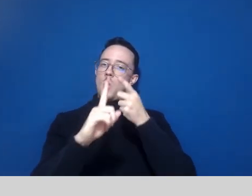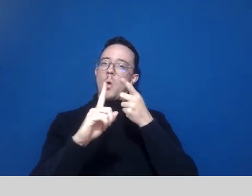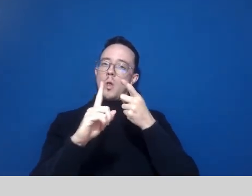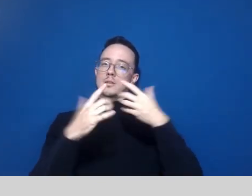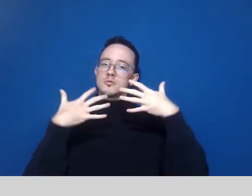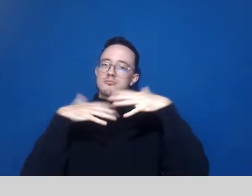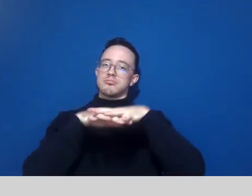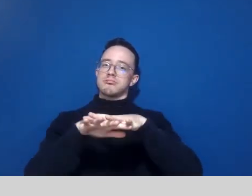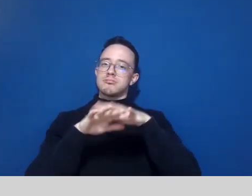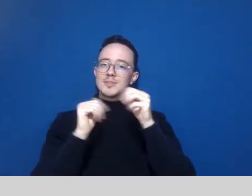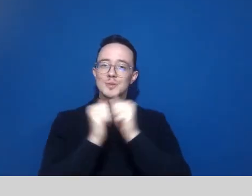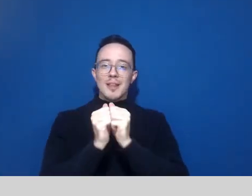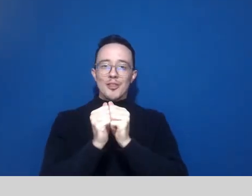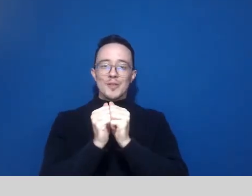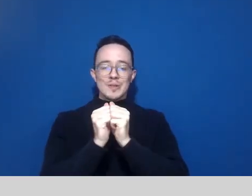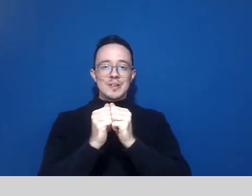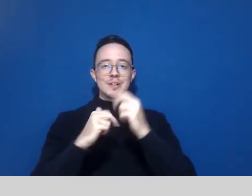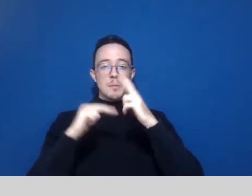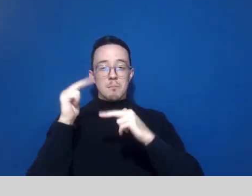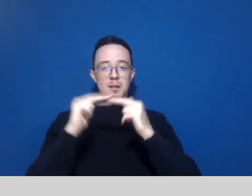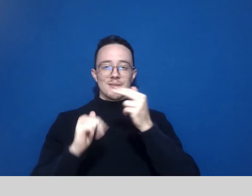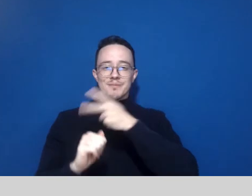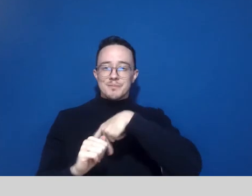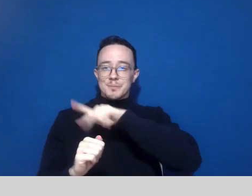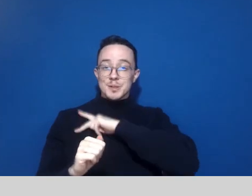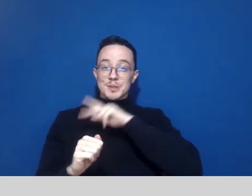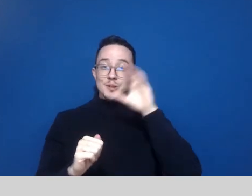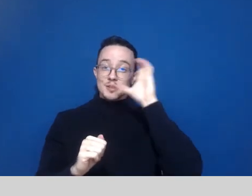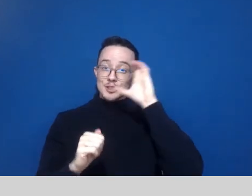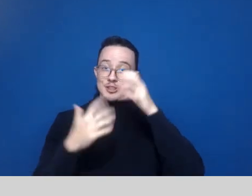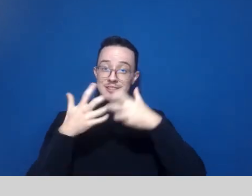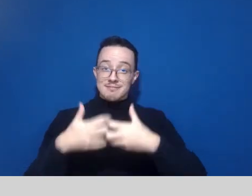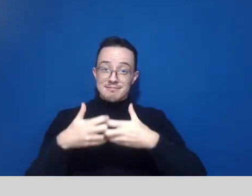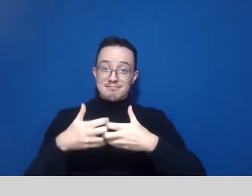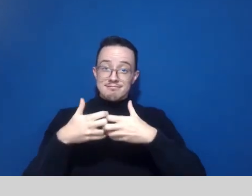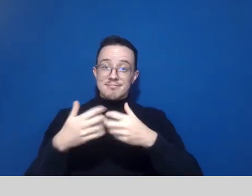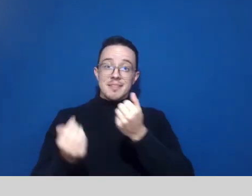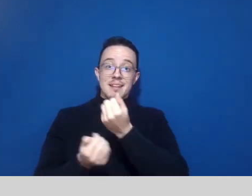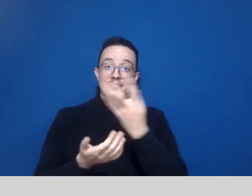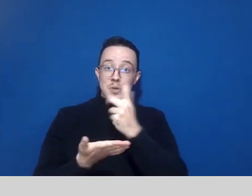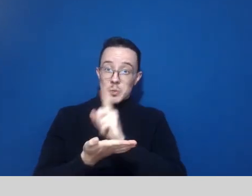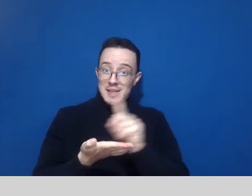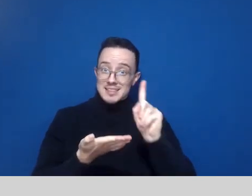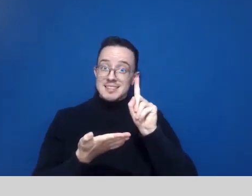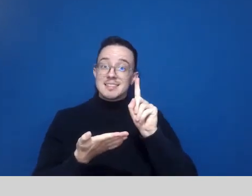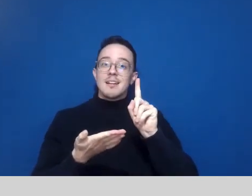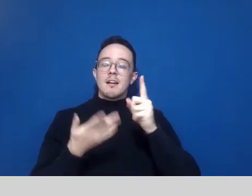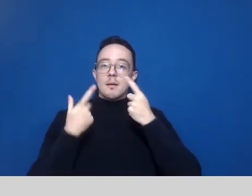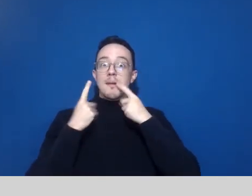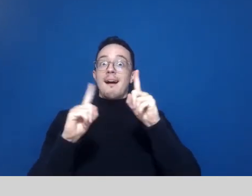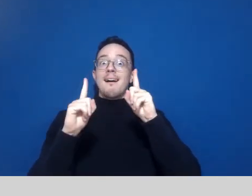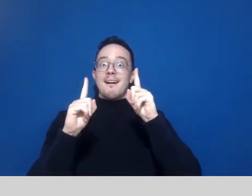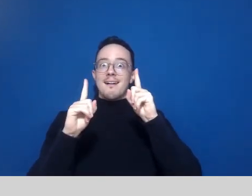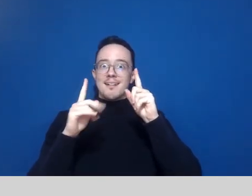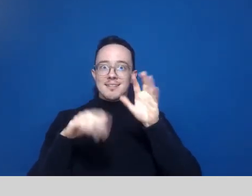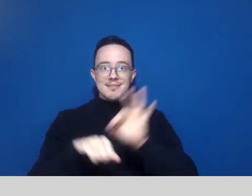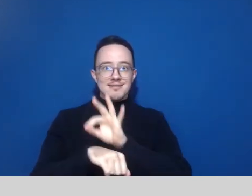I wanted to build that personal search engine. And a couple of weeks ago, I finally got it working. I've called it Dog Sheep Beta